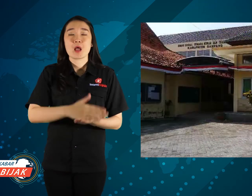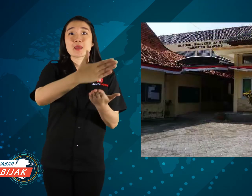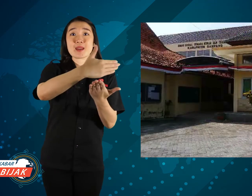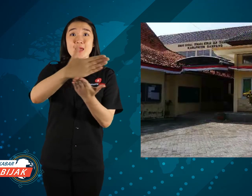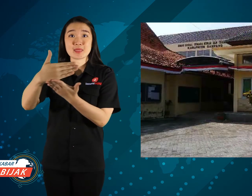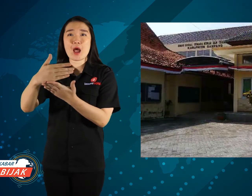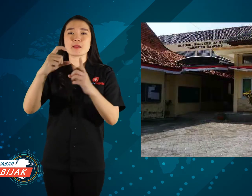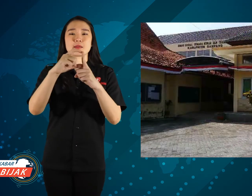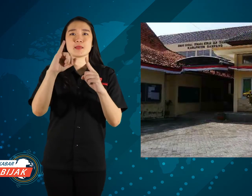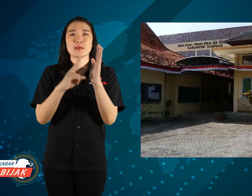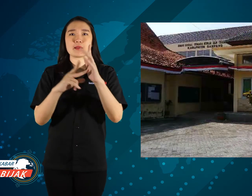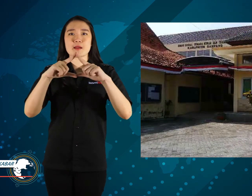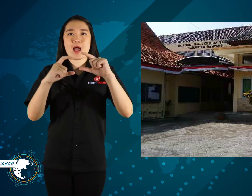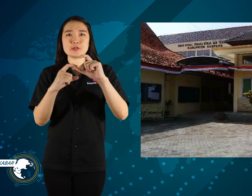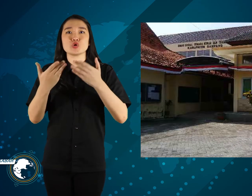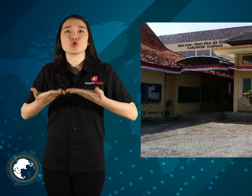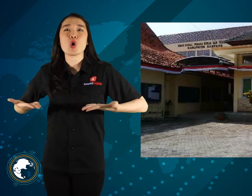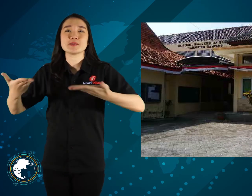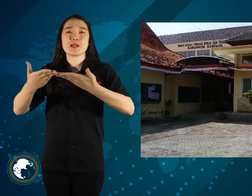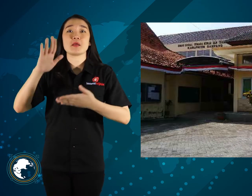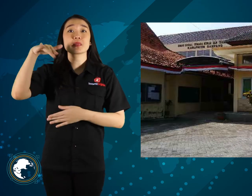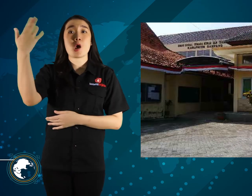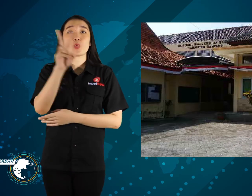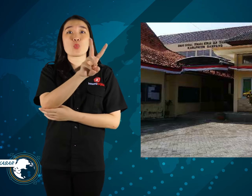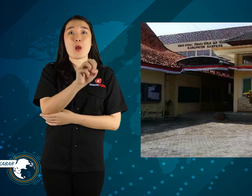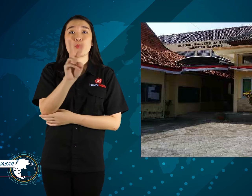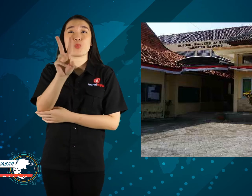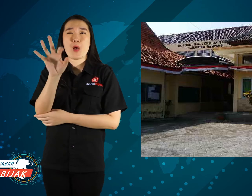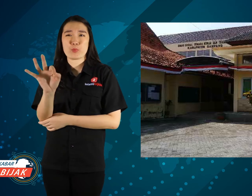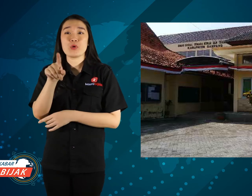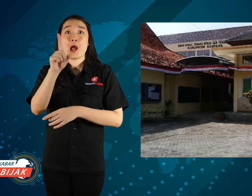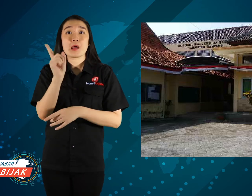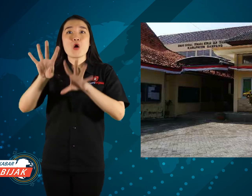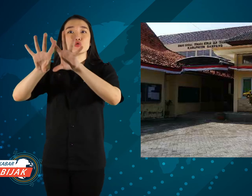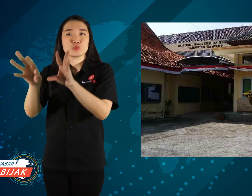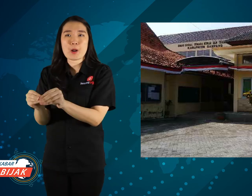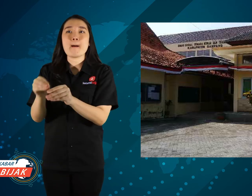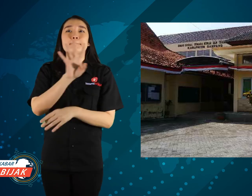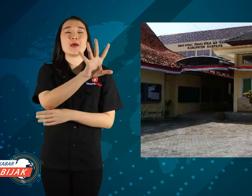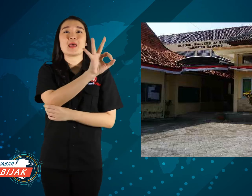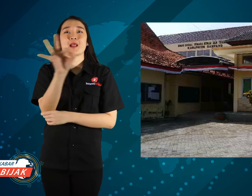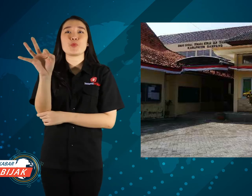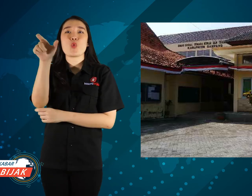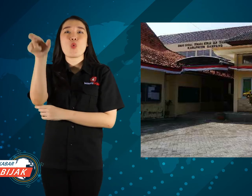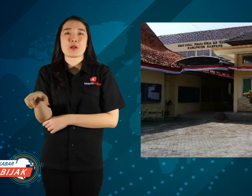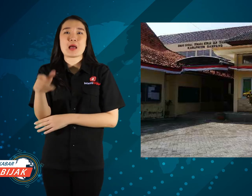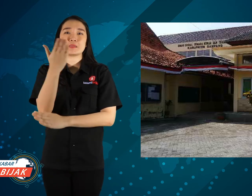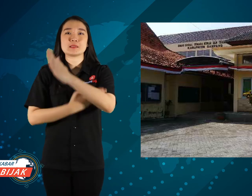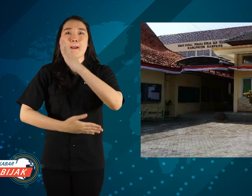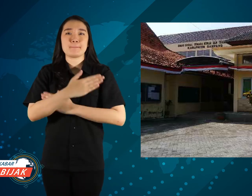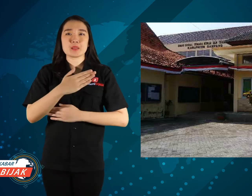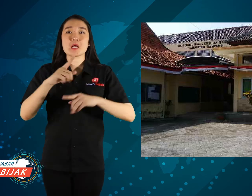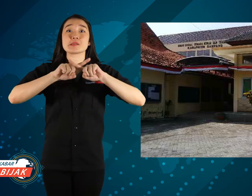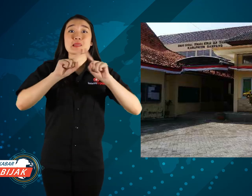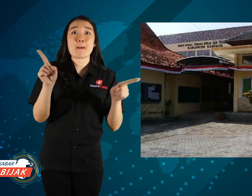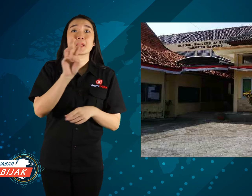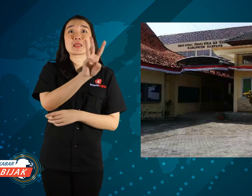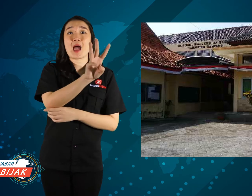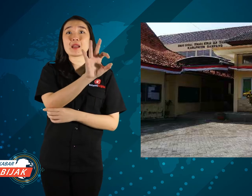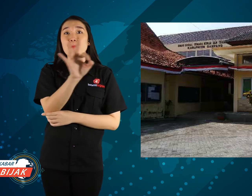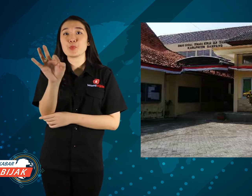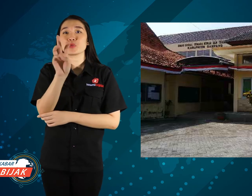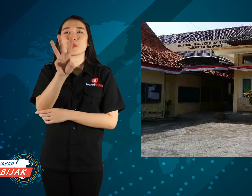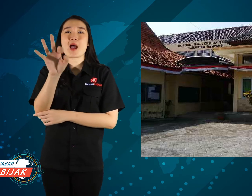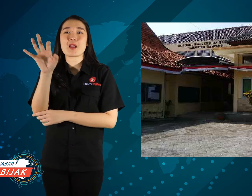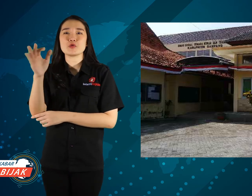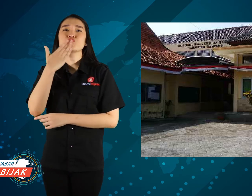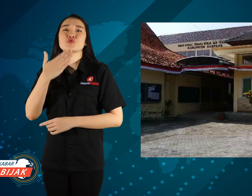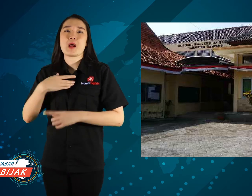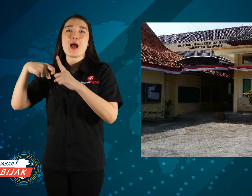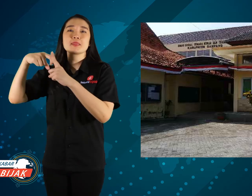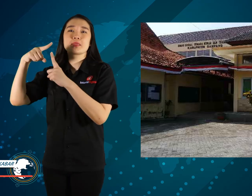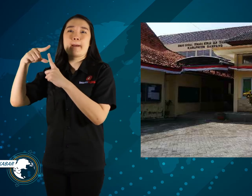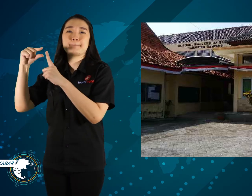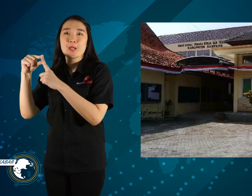From the Social Service data in 2020, there are a number of 4000 people with disabilities, but 3300 have ID cards,